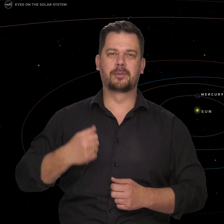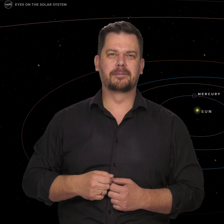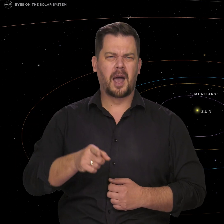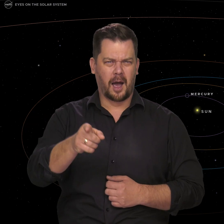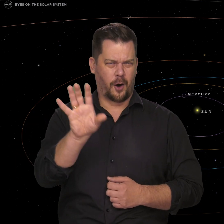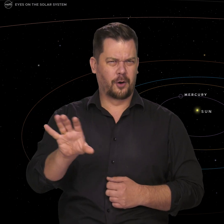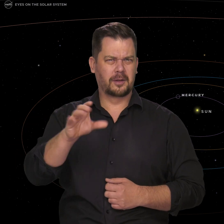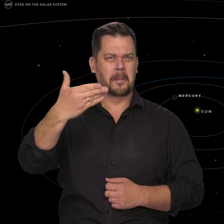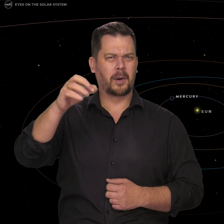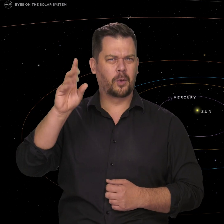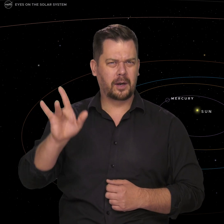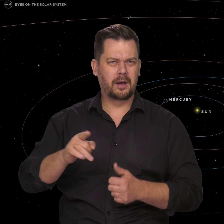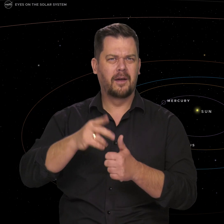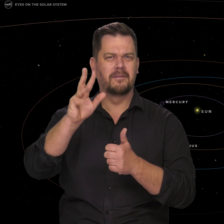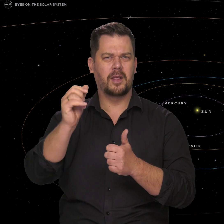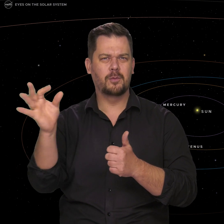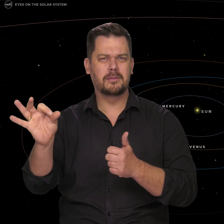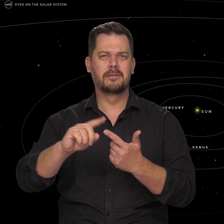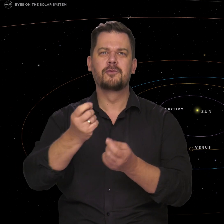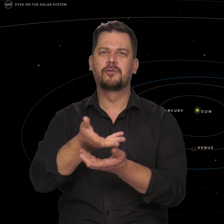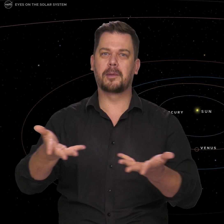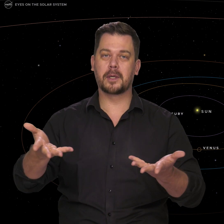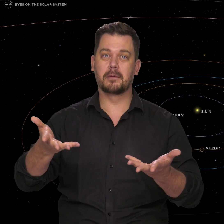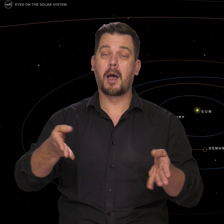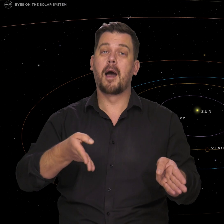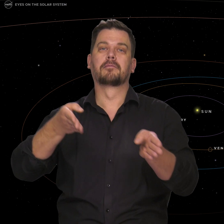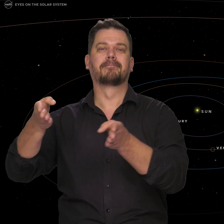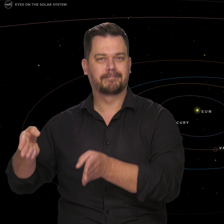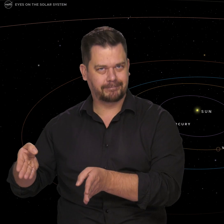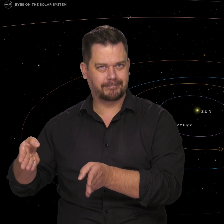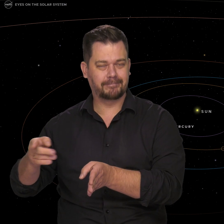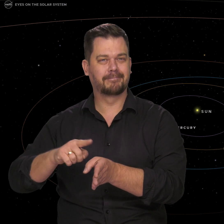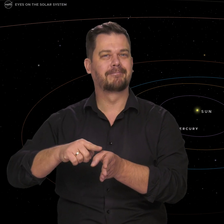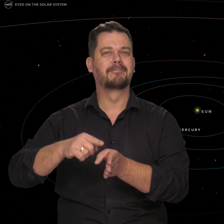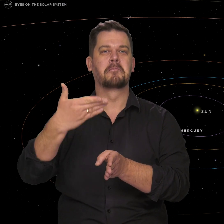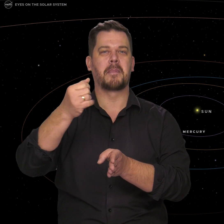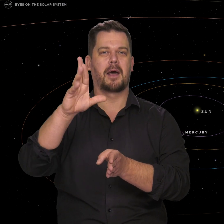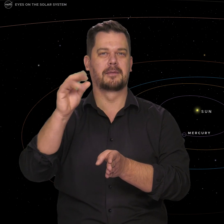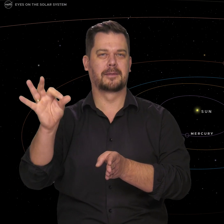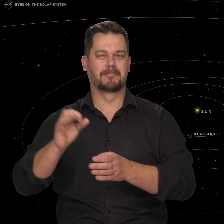You've probably already seen a movie about Mercury, Venus, and Earth. Now it's time for the next planet — Mars.